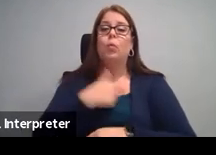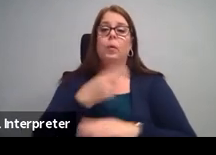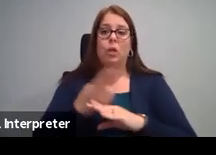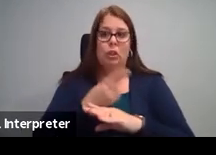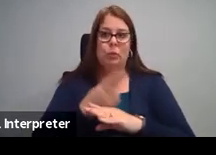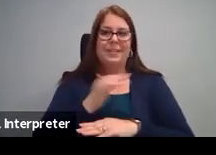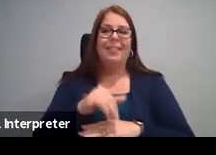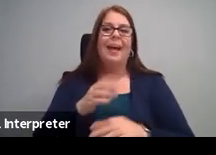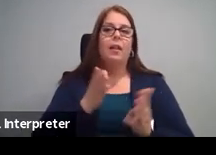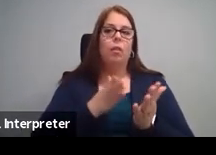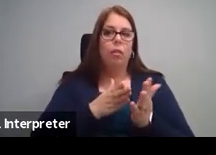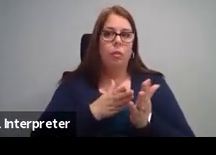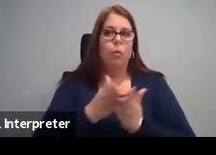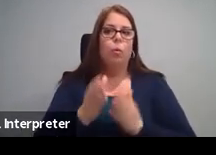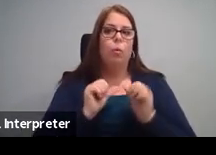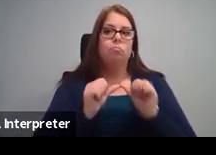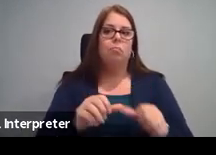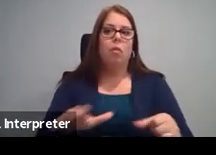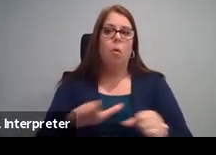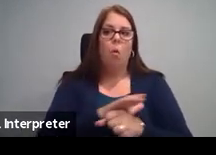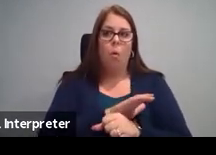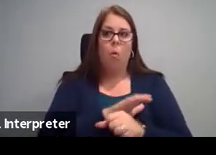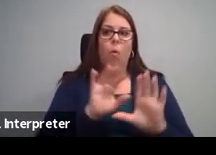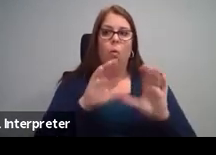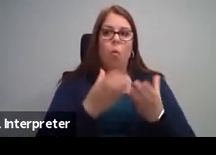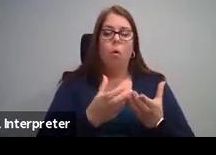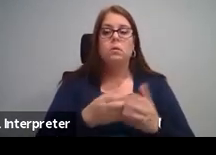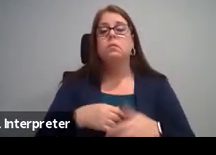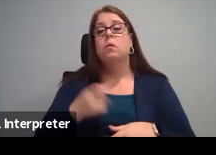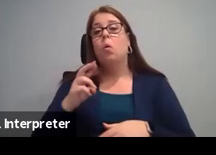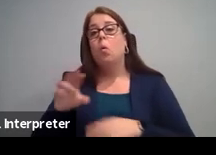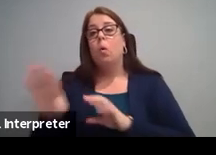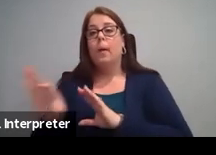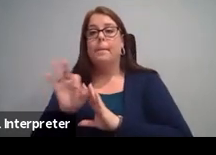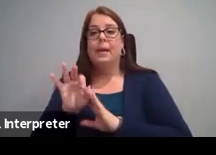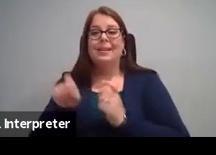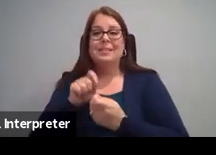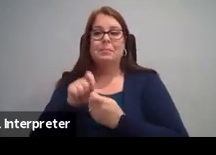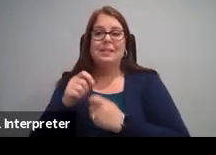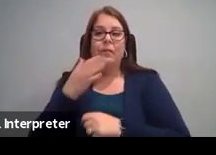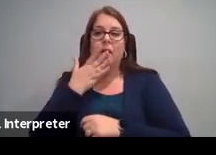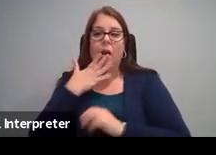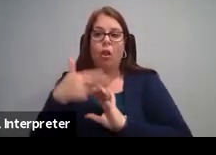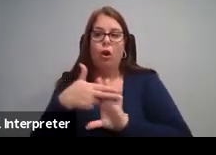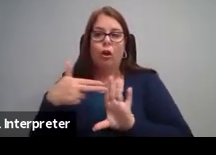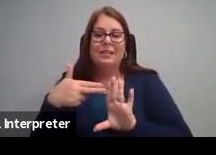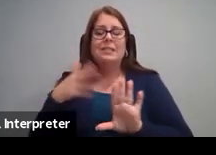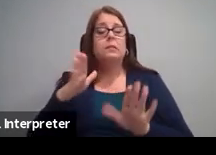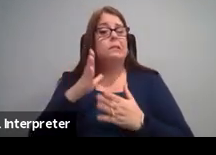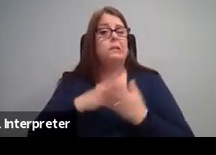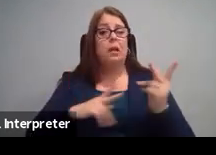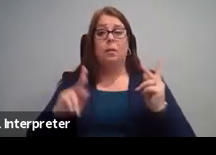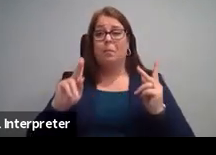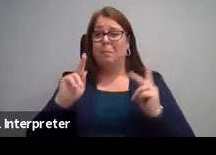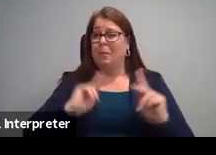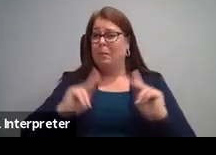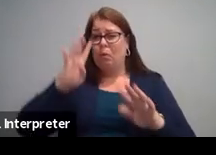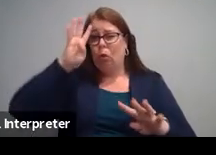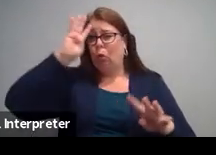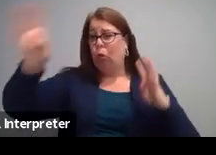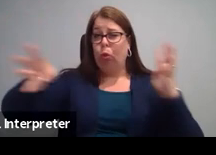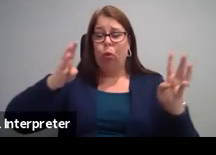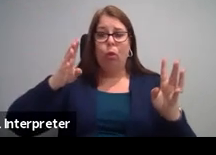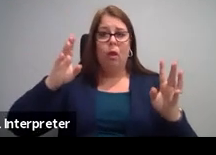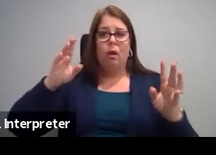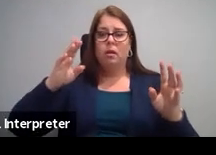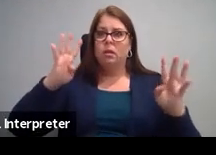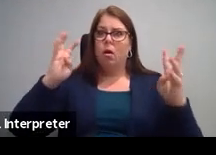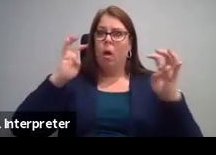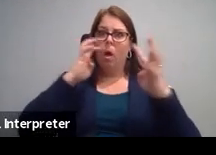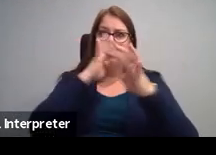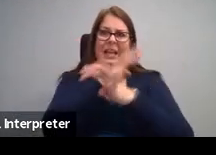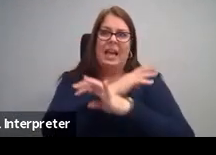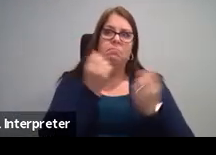Cathy Reznicek: Sometimes people go a little crazy and they use lots of colors. Lots of fonts, lots of styles and that just kind of makes it more wacky